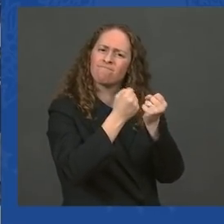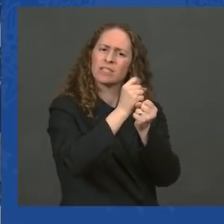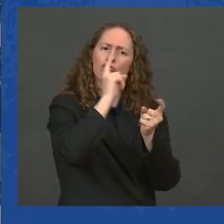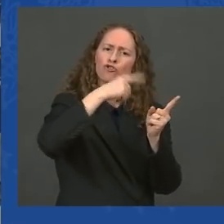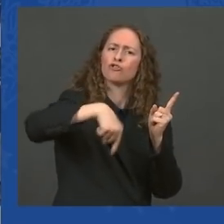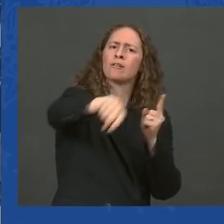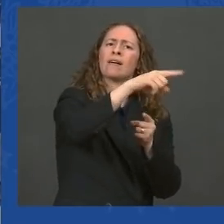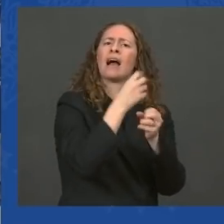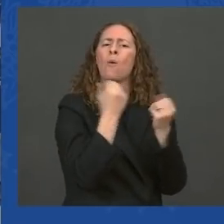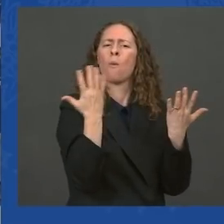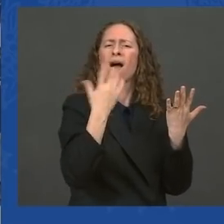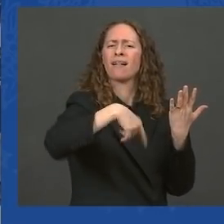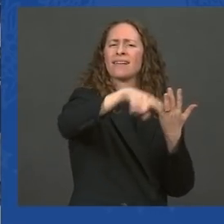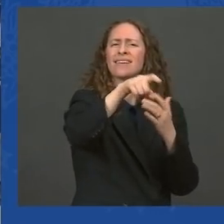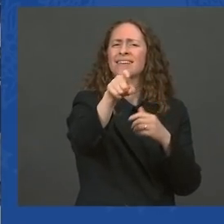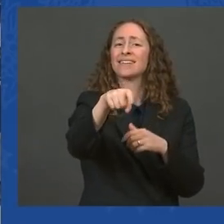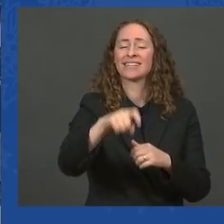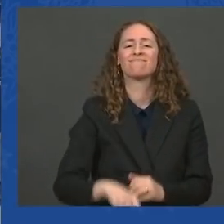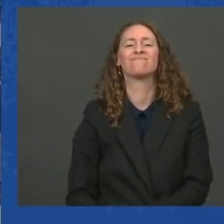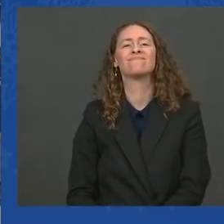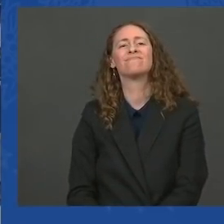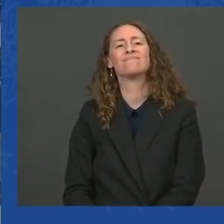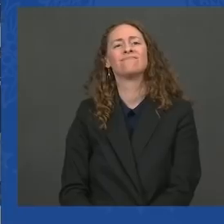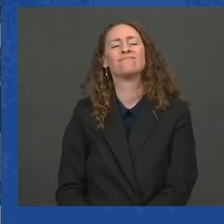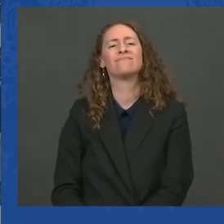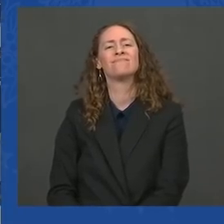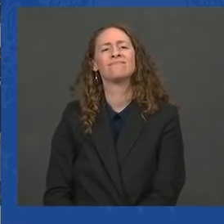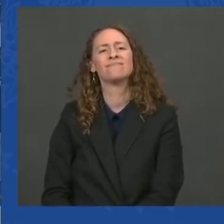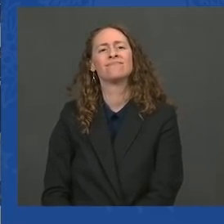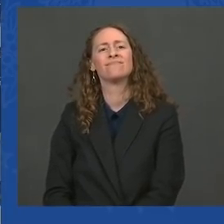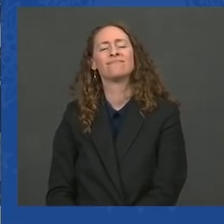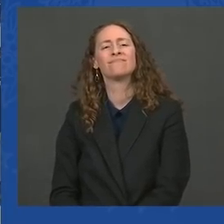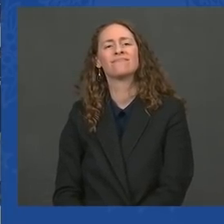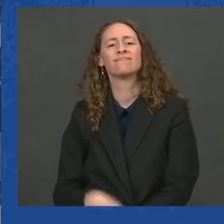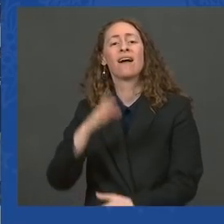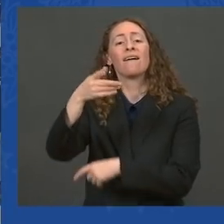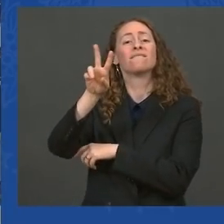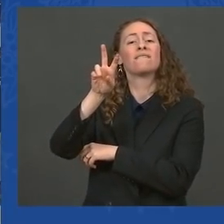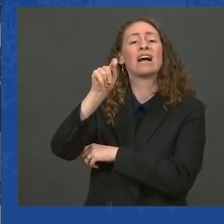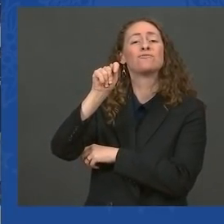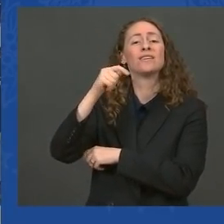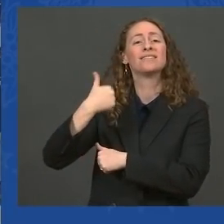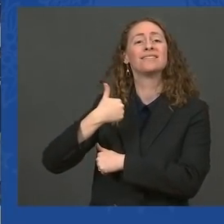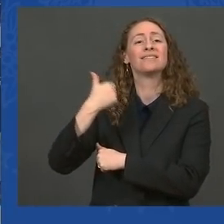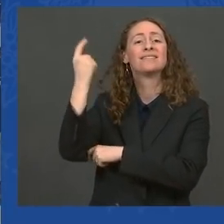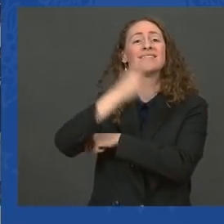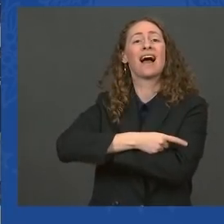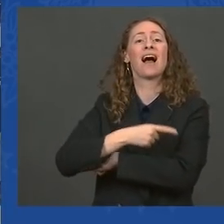On that solemn day, we lay a wreath and renew our oath. But keeping faith with American veterans